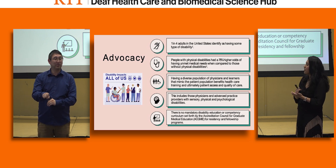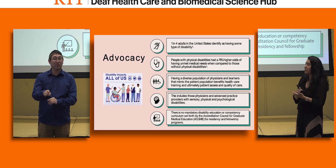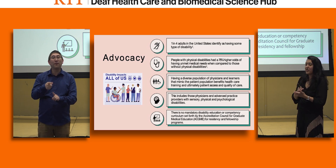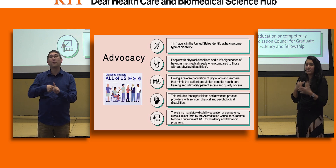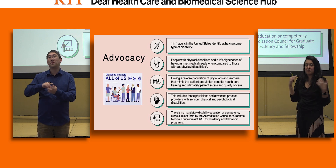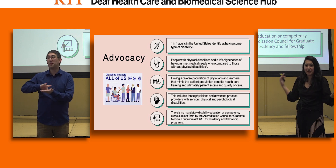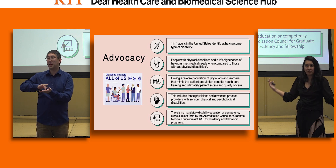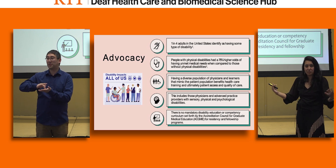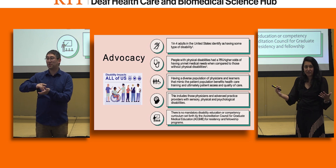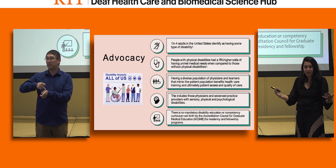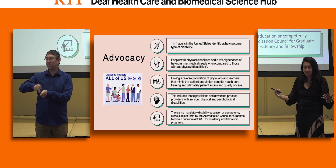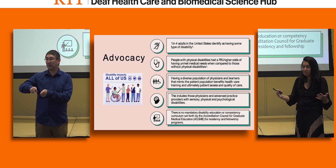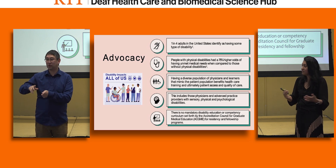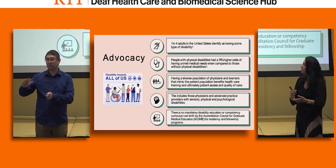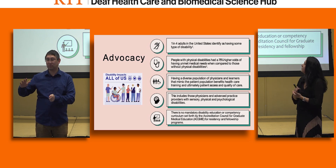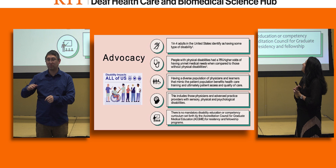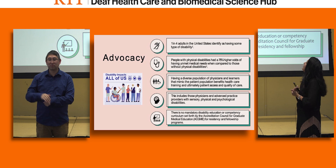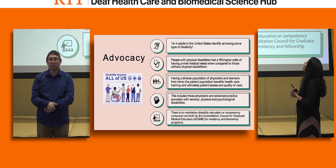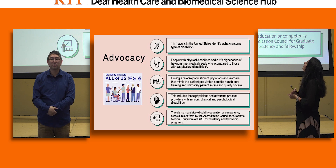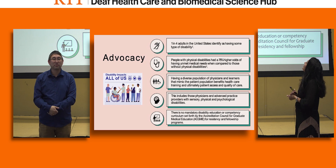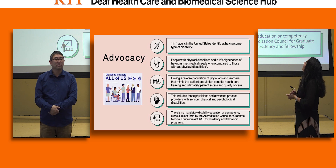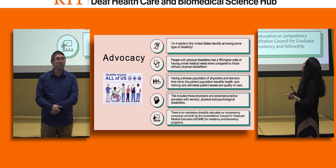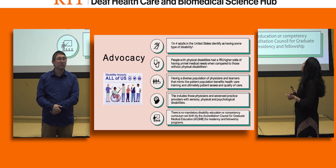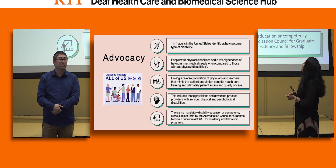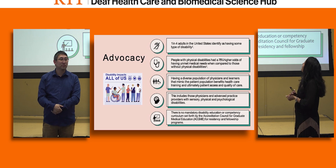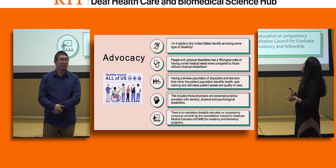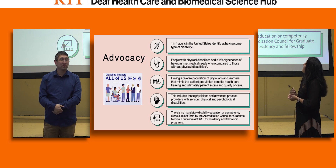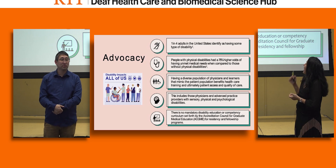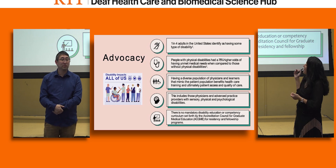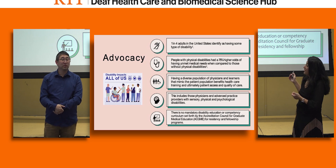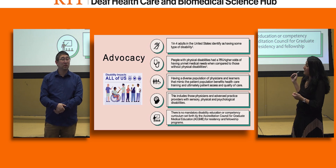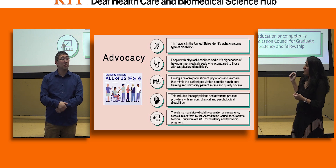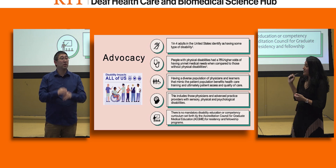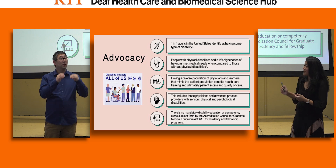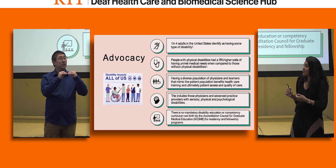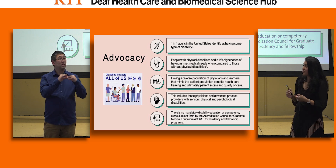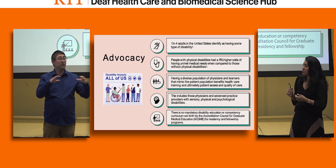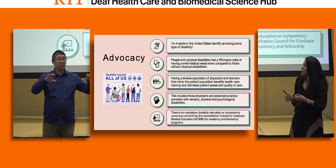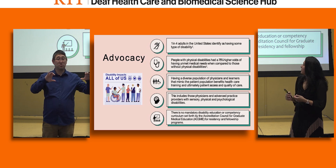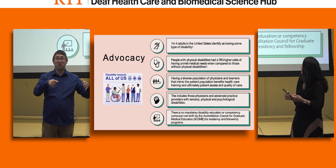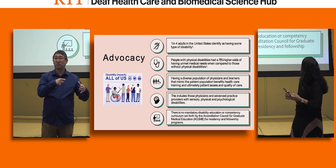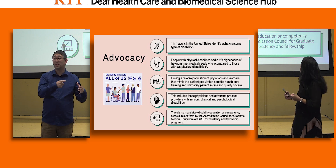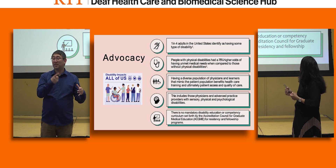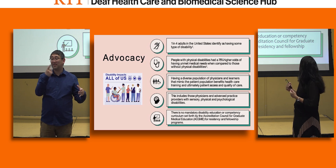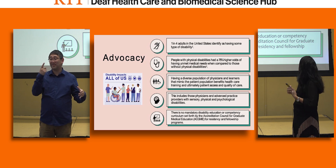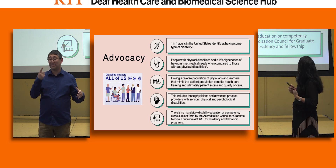from the medical profession. Having a diverse population